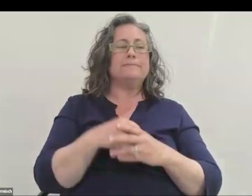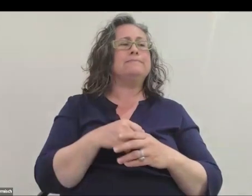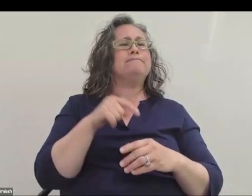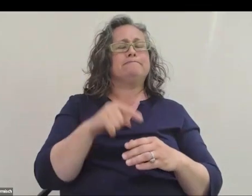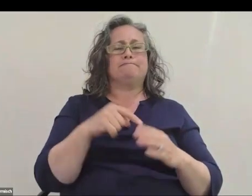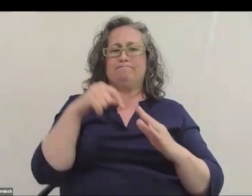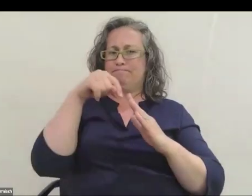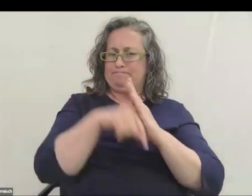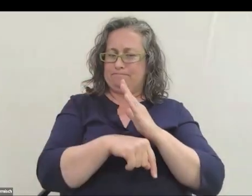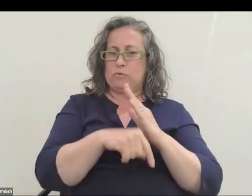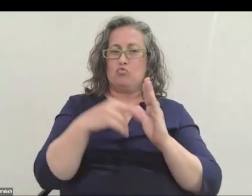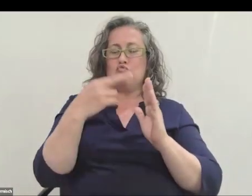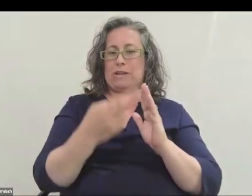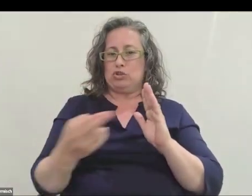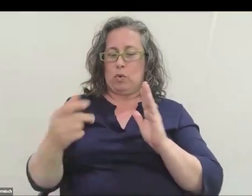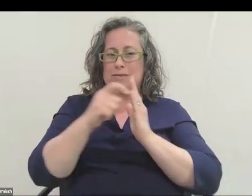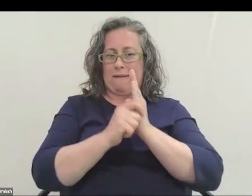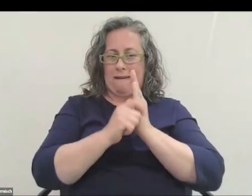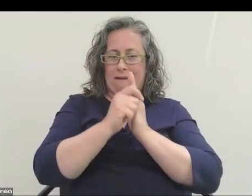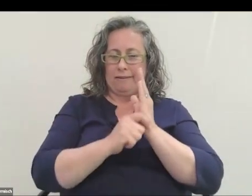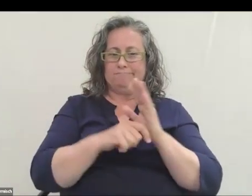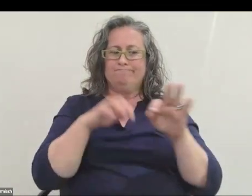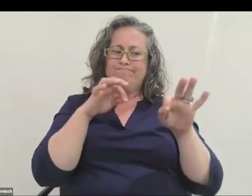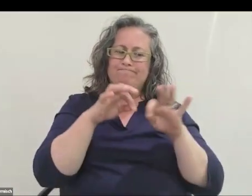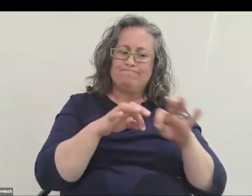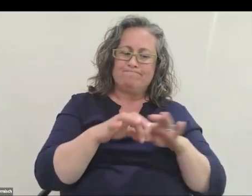it's a comprehensive resource guide for educators where we talk